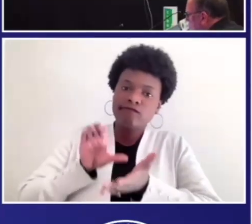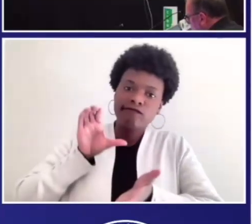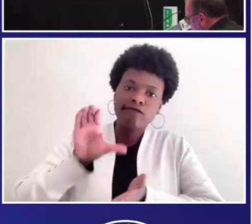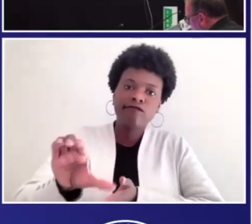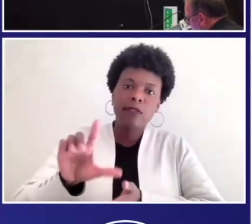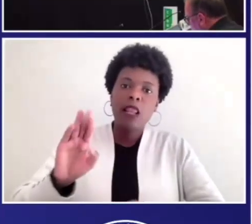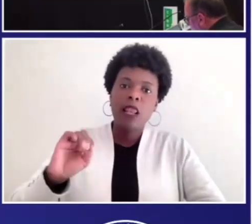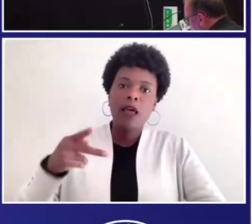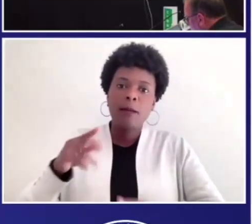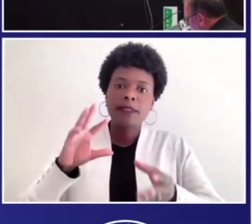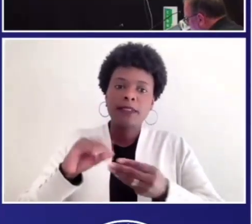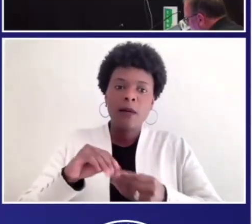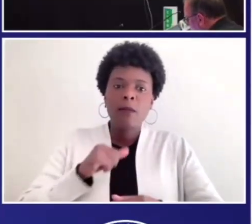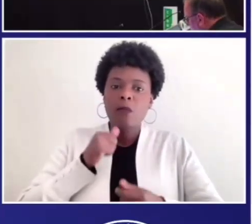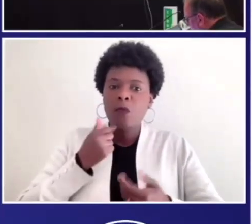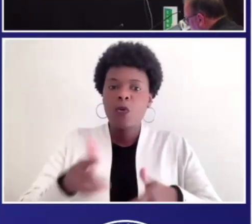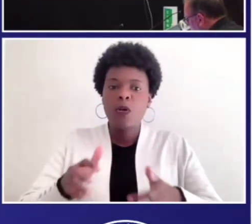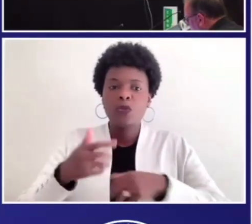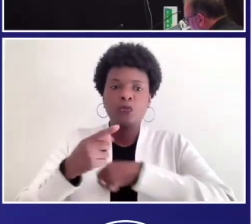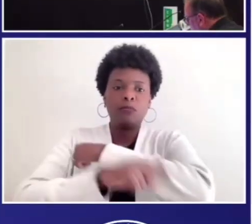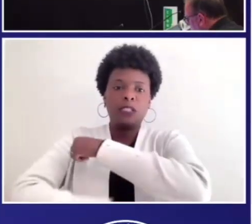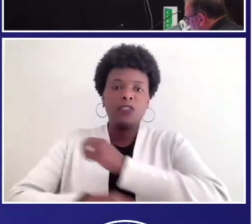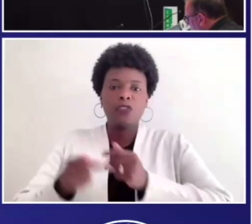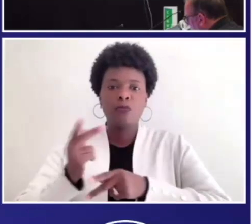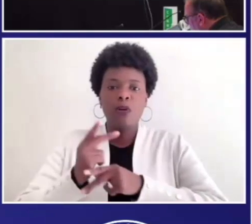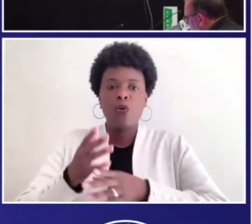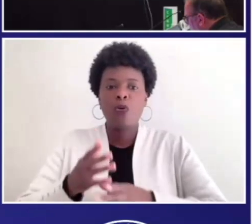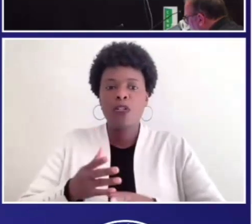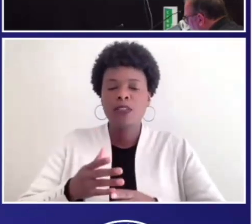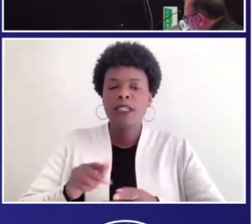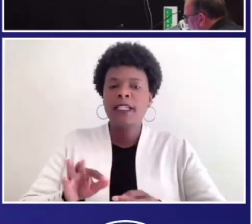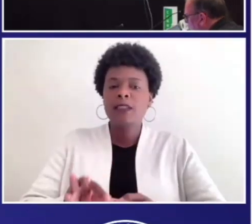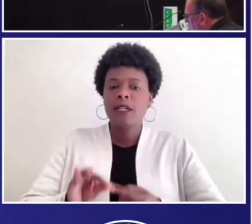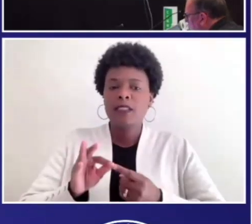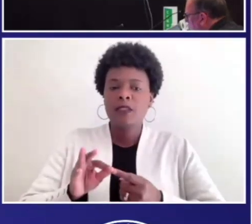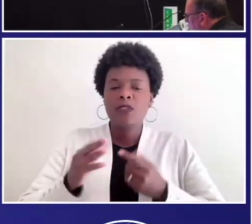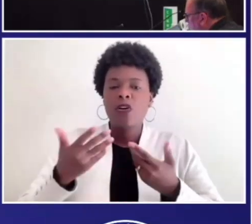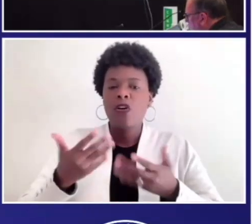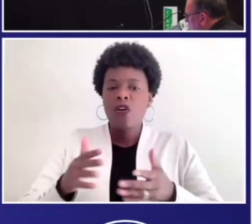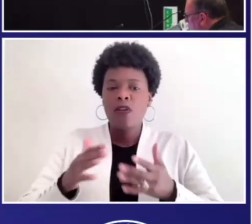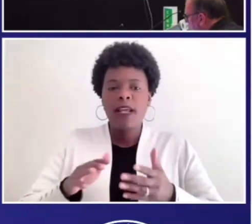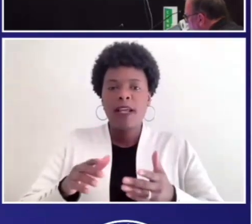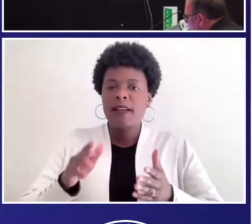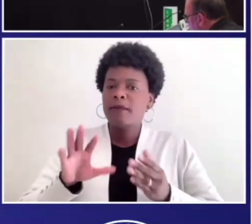an extra check in the sense of the employment certification to ensure that that system can't be gamed. There's no way to basically turn that into